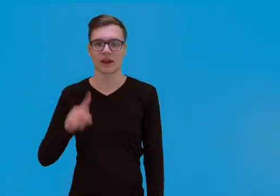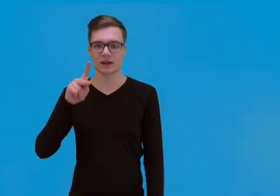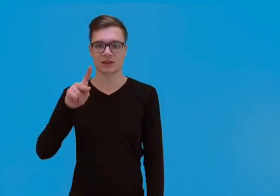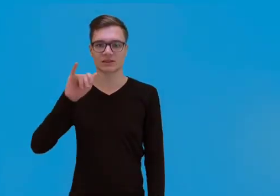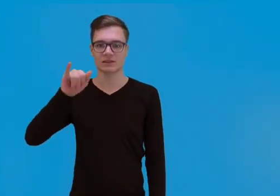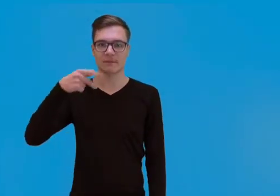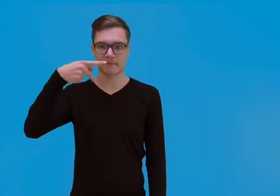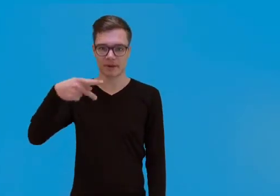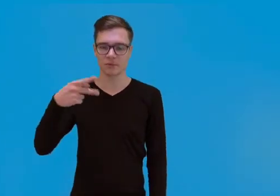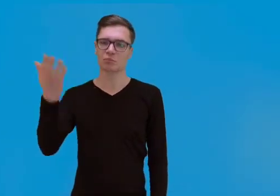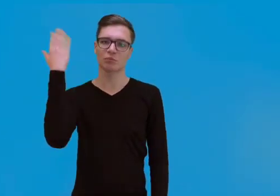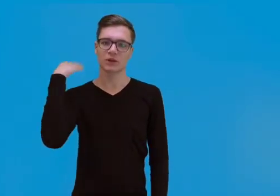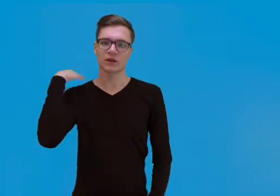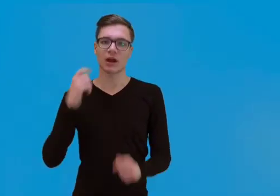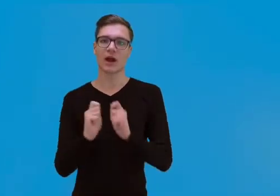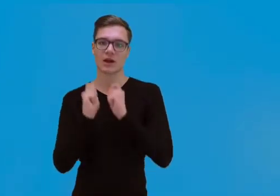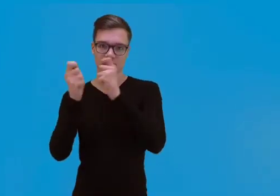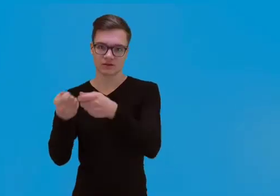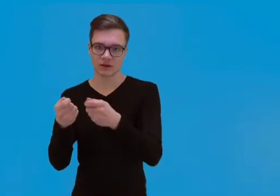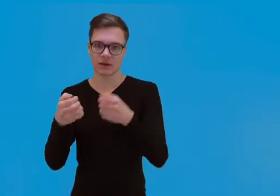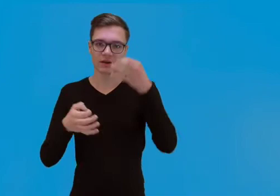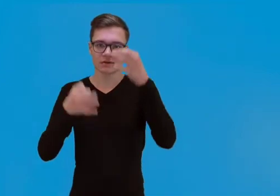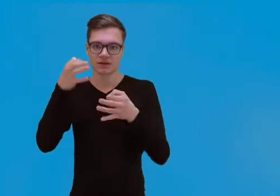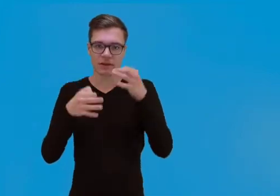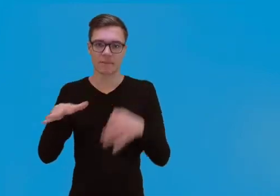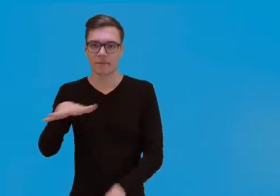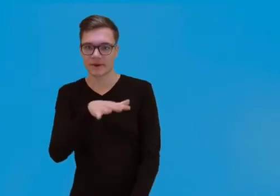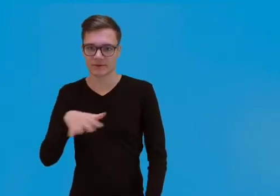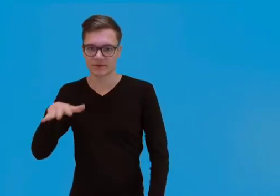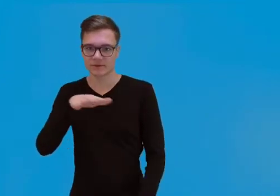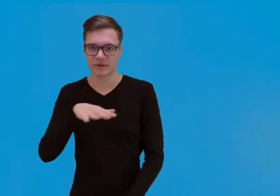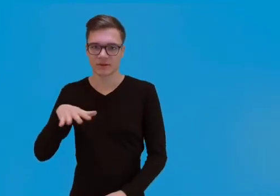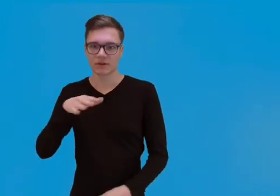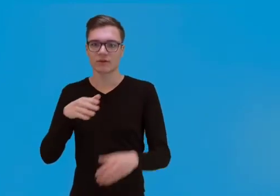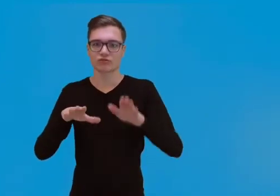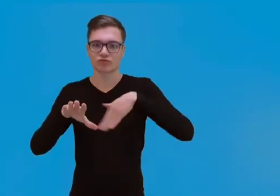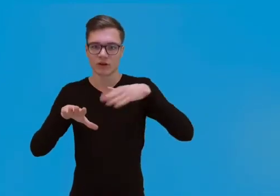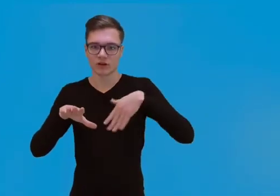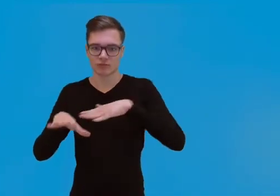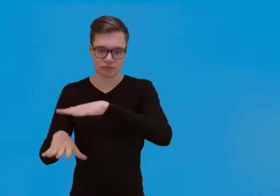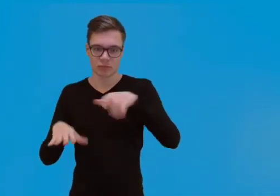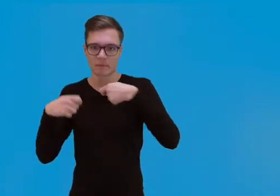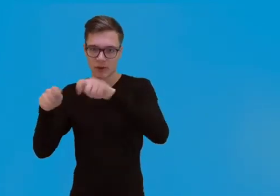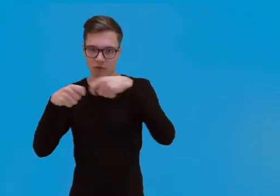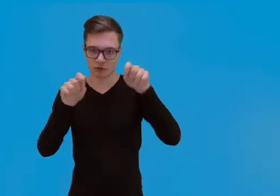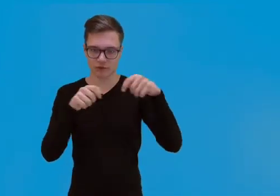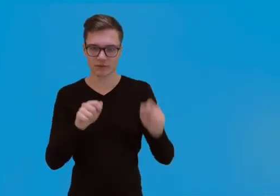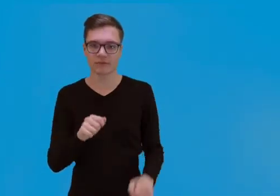The KJP applied for the construction of a skate park at Heidelberger Platz.